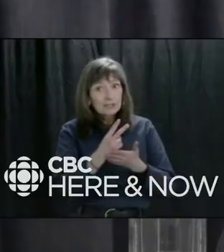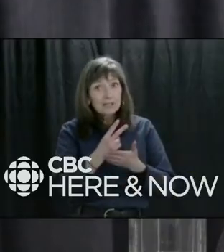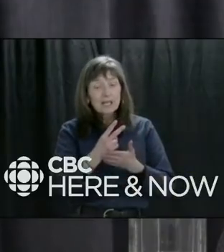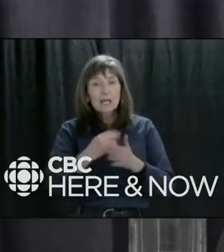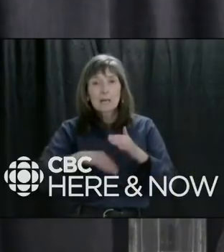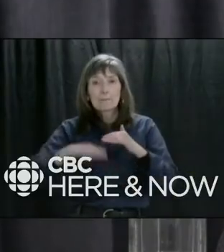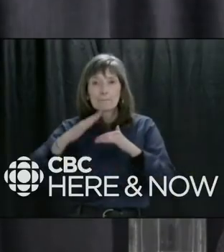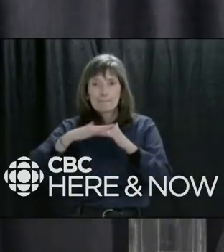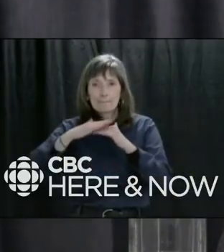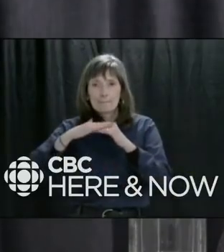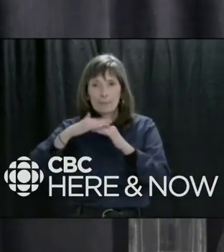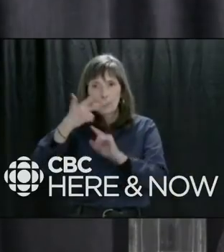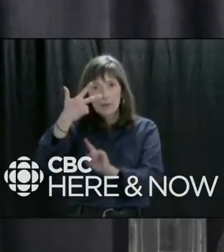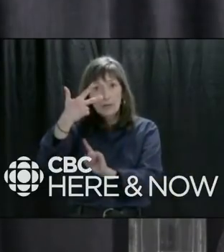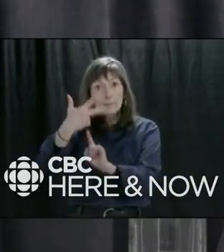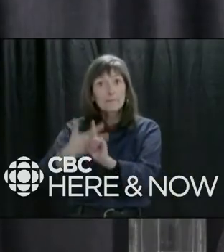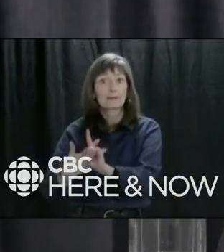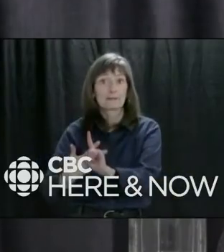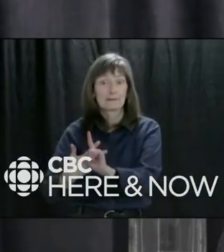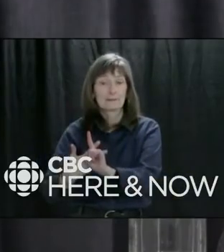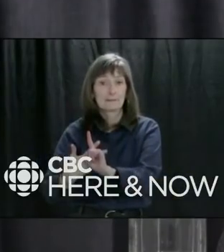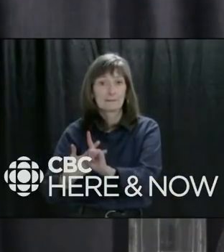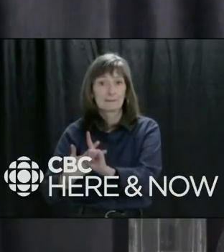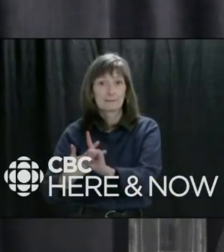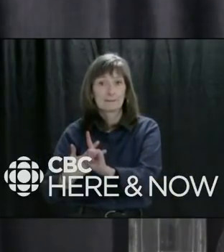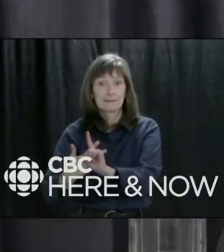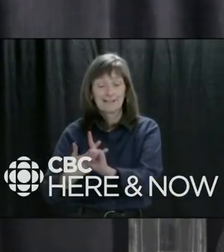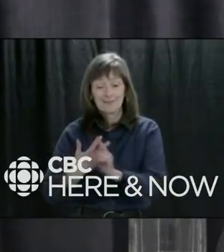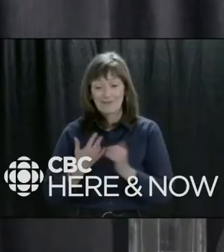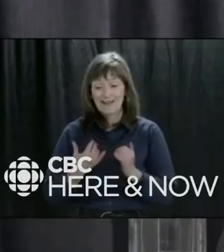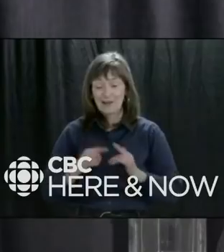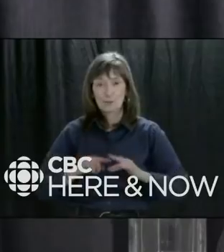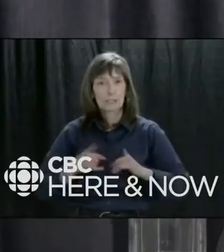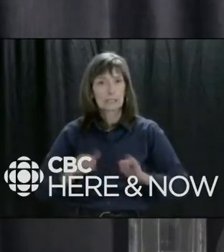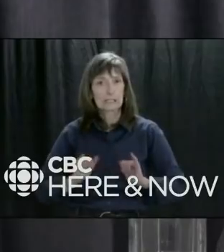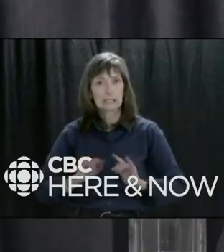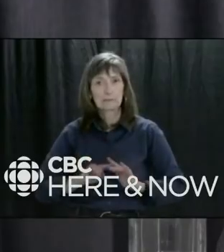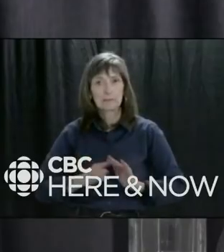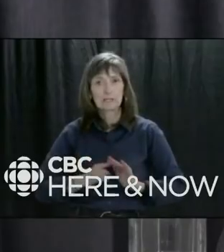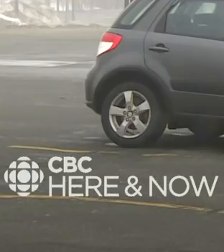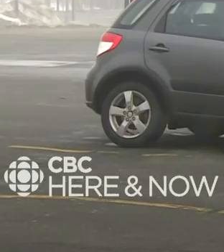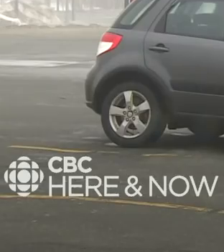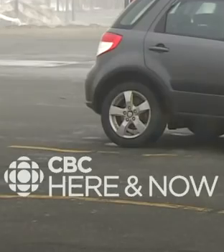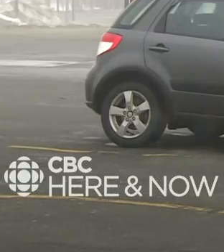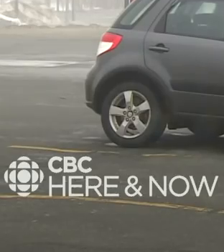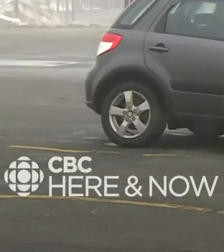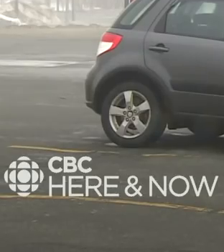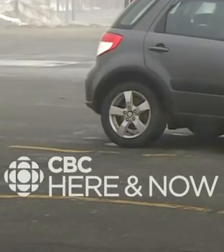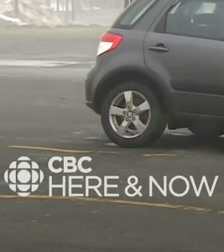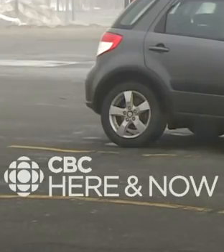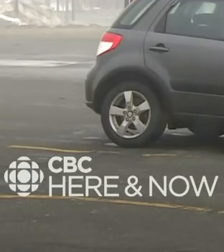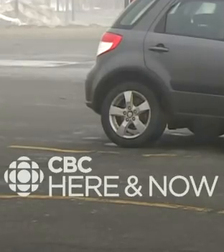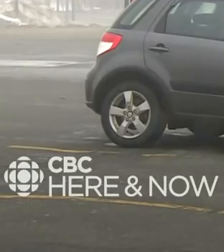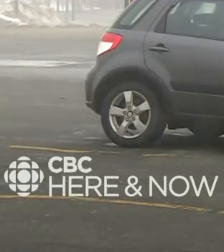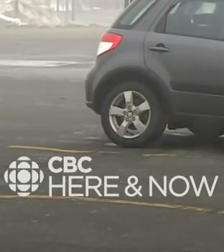TWO WEEKS, THIS IS AT LEAST THREE MONTHS.